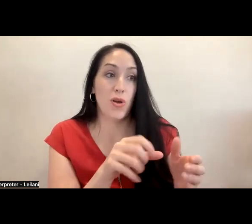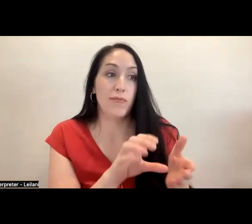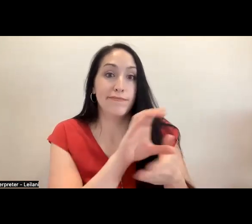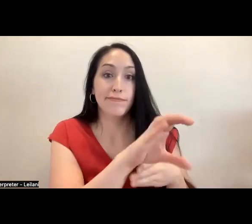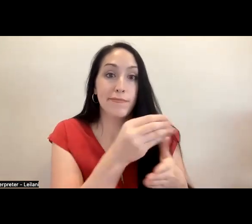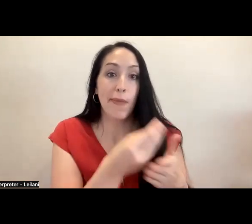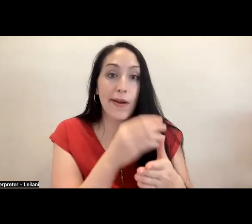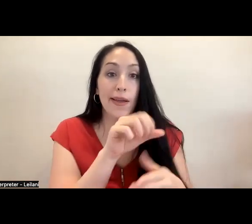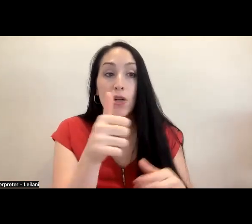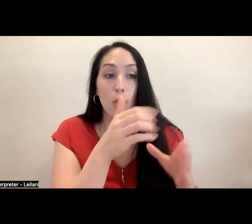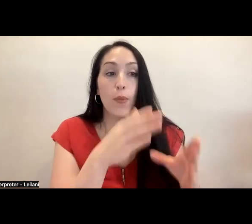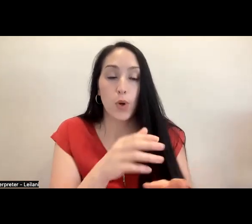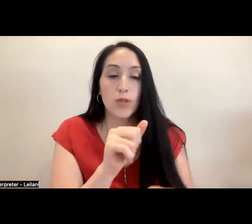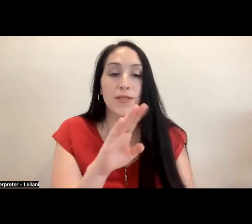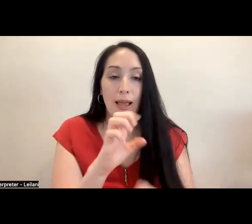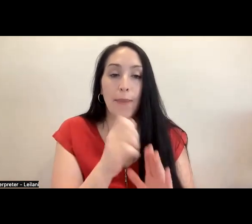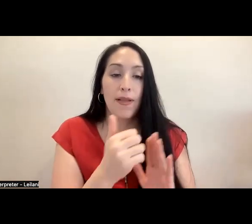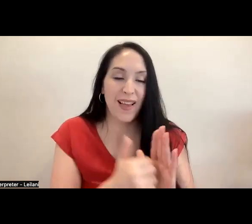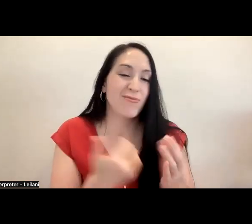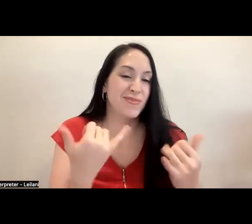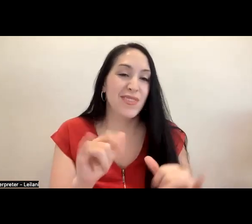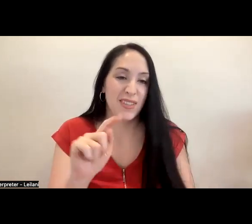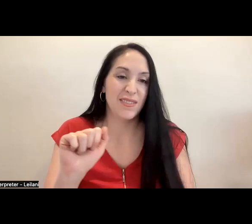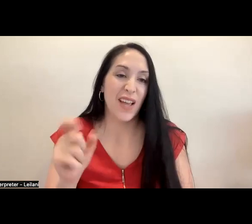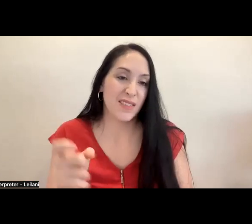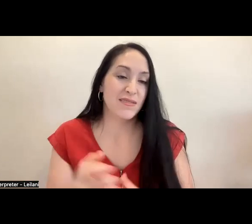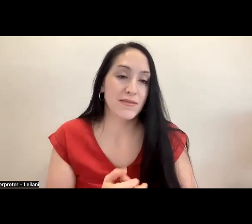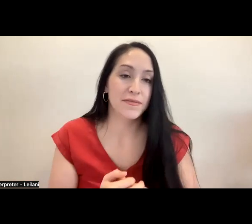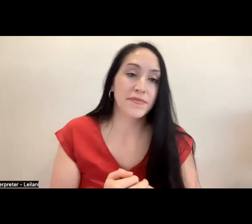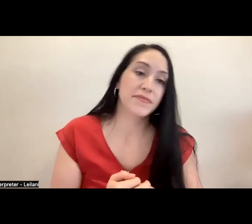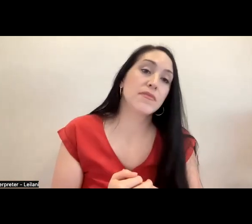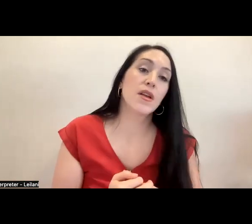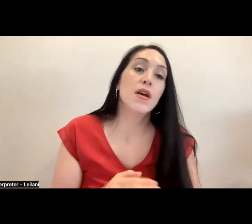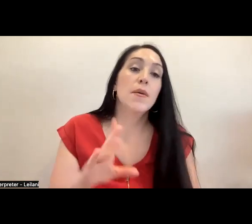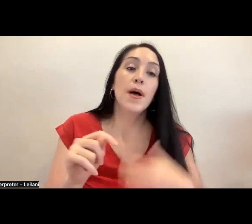to say, the 4 disable program, the East State has set up and run their own able program,